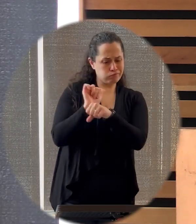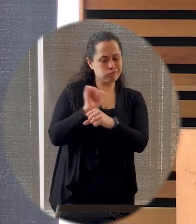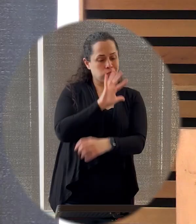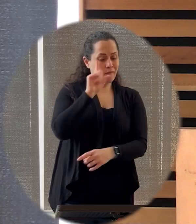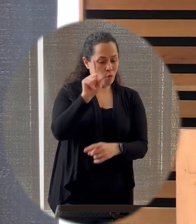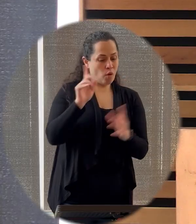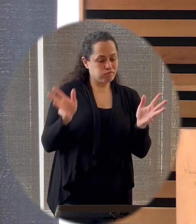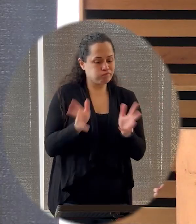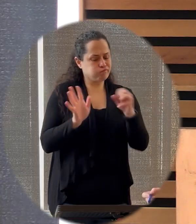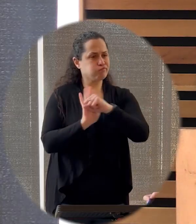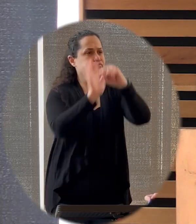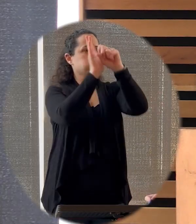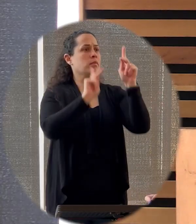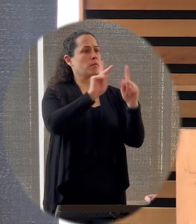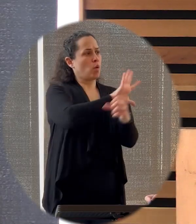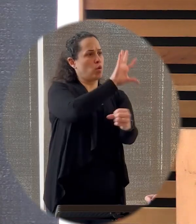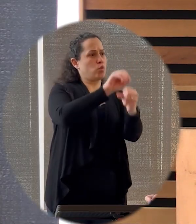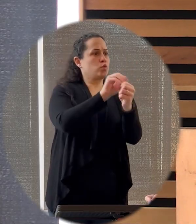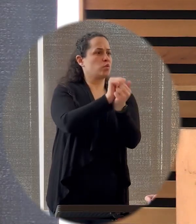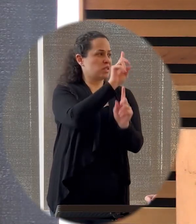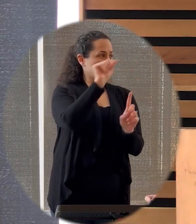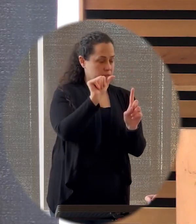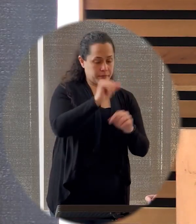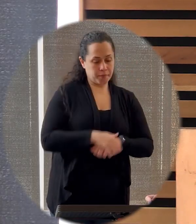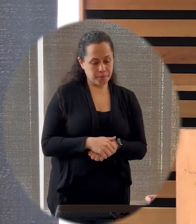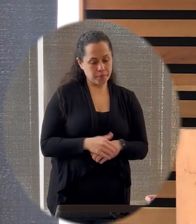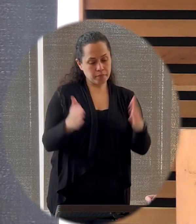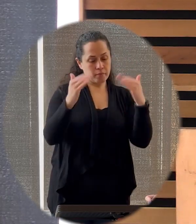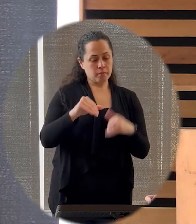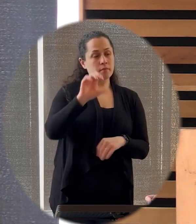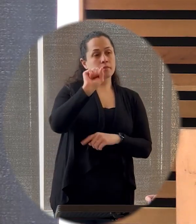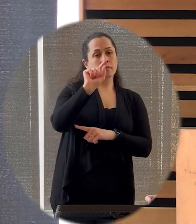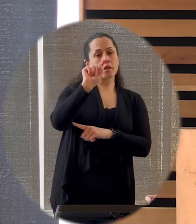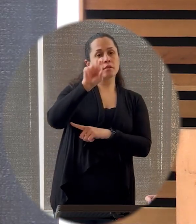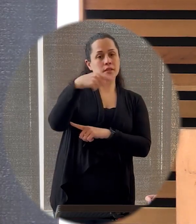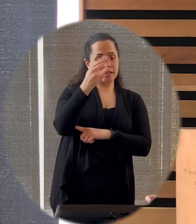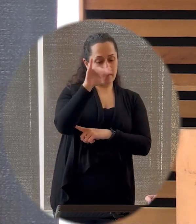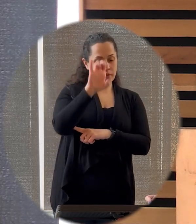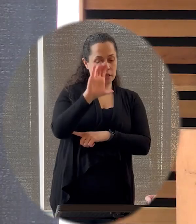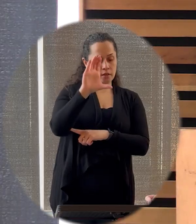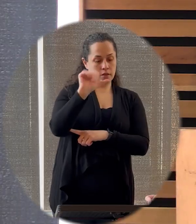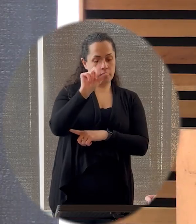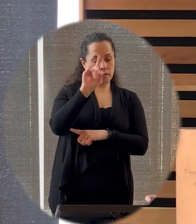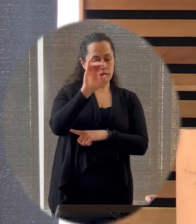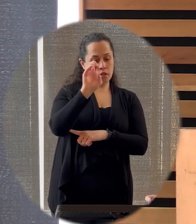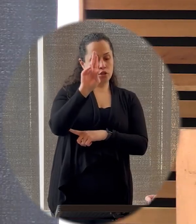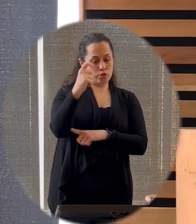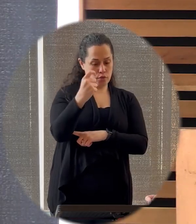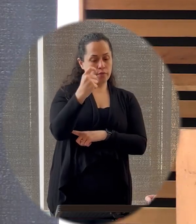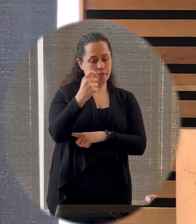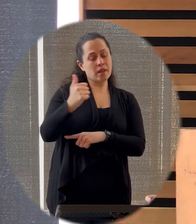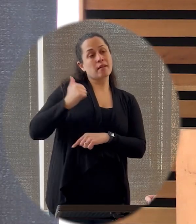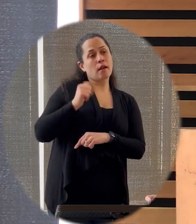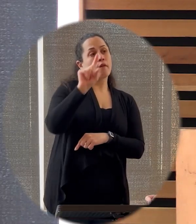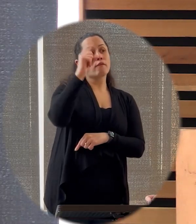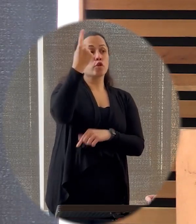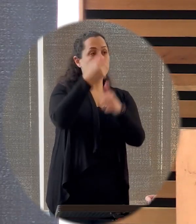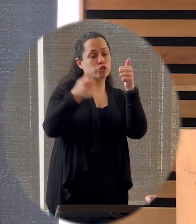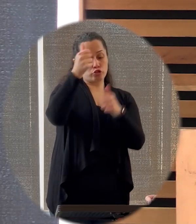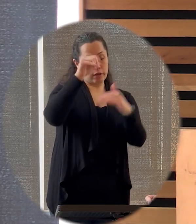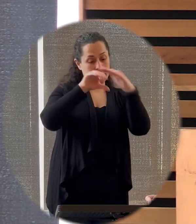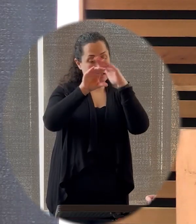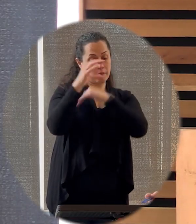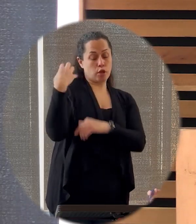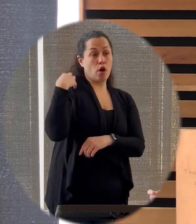for people with disabilities. Stephanie Cadieux, Canada's first chief accessibility officer. A